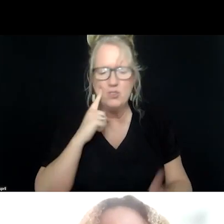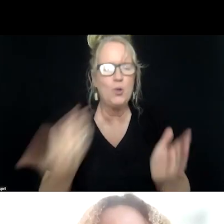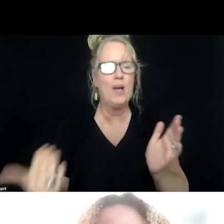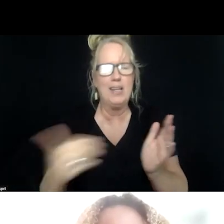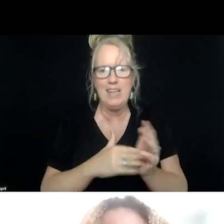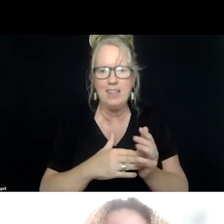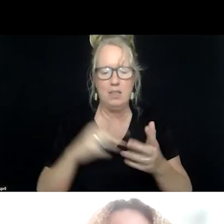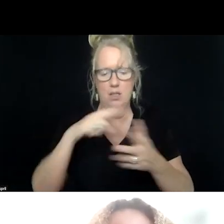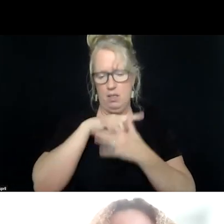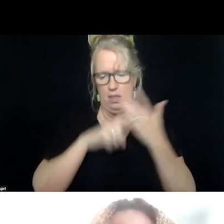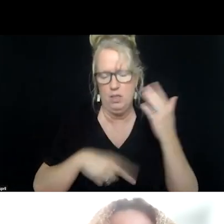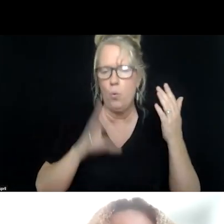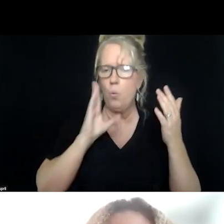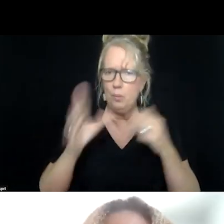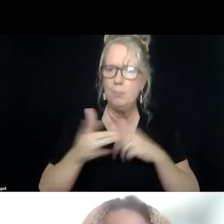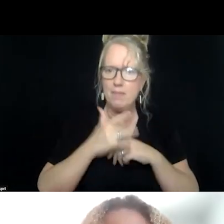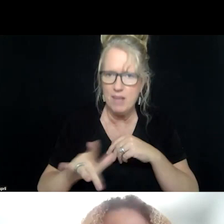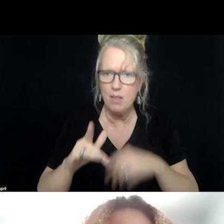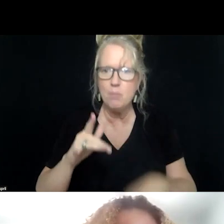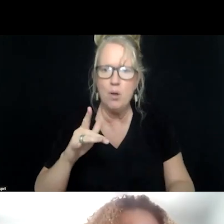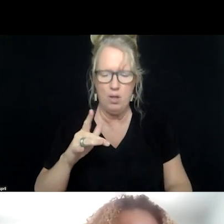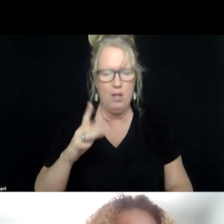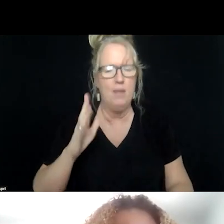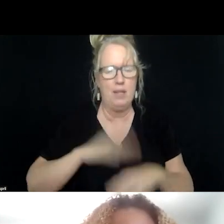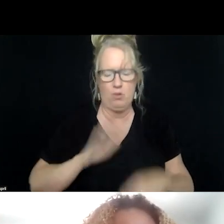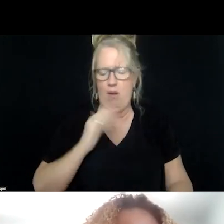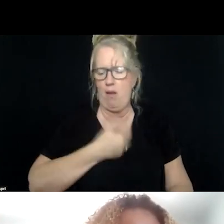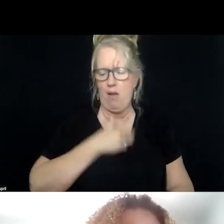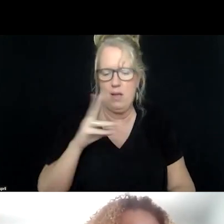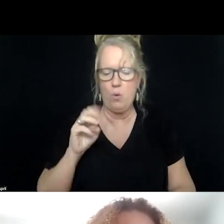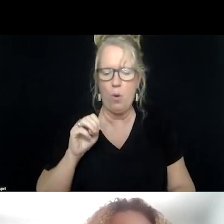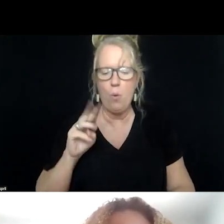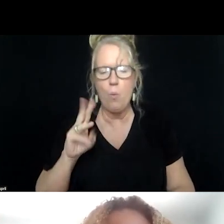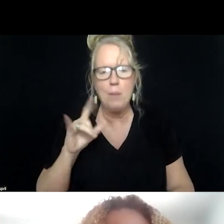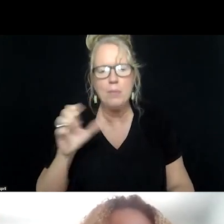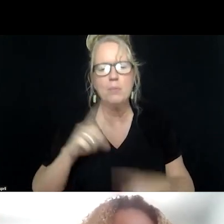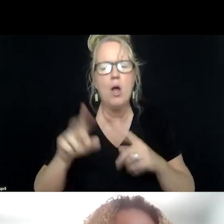THESE SLIDES WILL BE AVAILABLE ON OUR WEBSITE AND ON THE YOUTUBE CHANNEL.